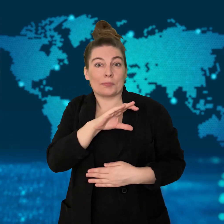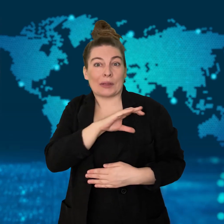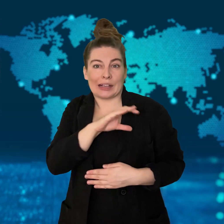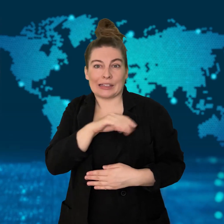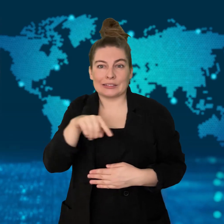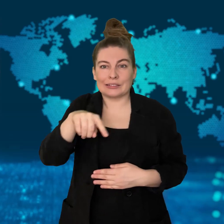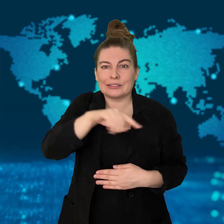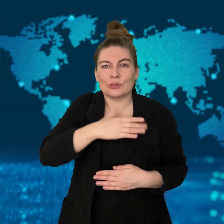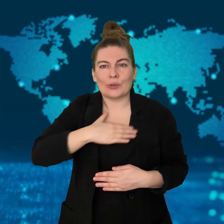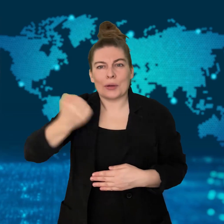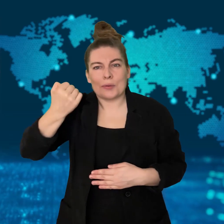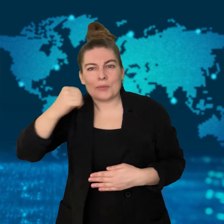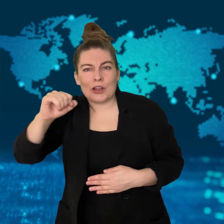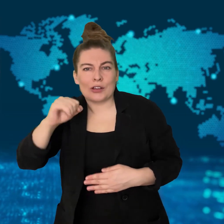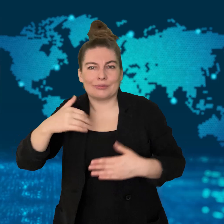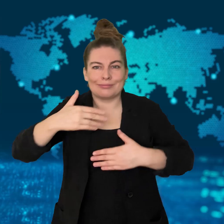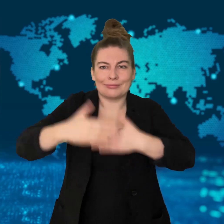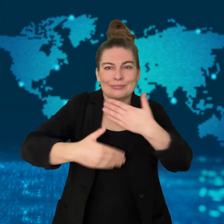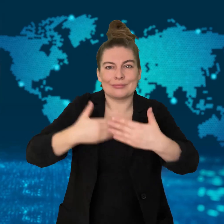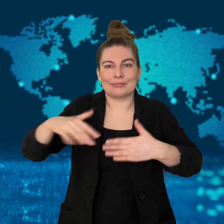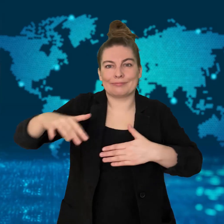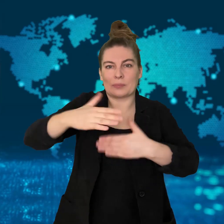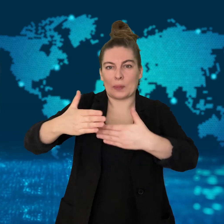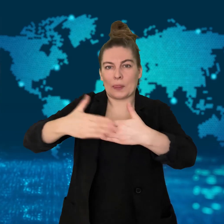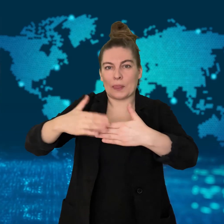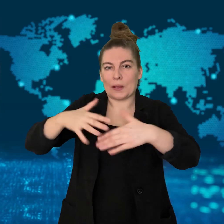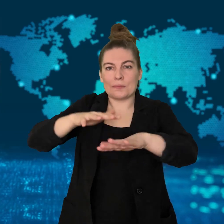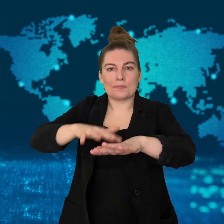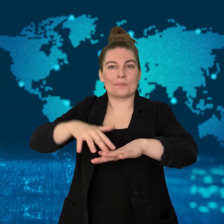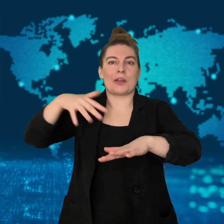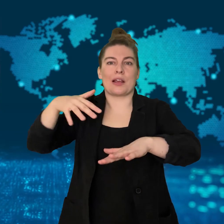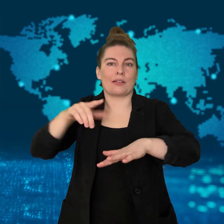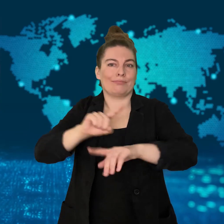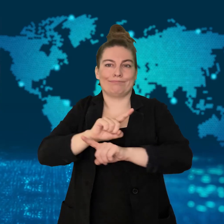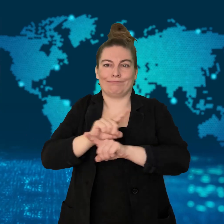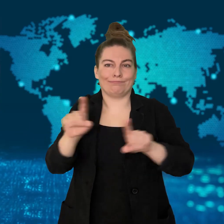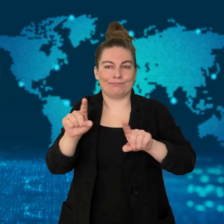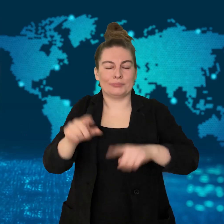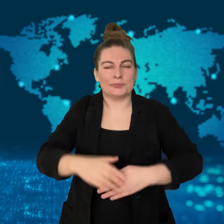near Parliament Square.